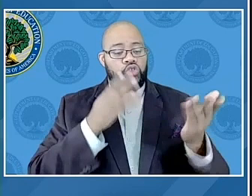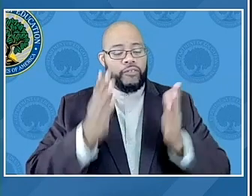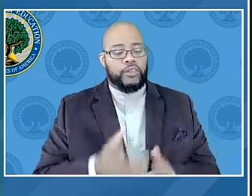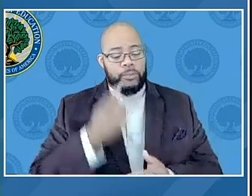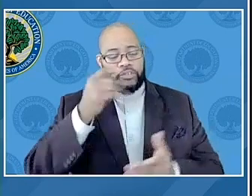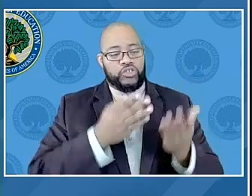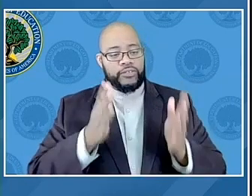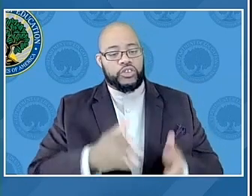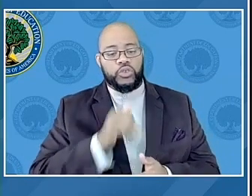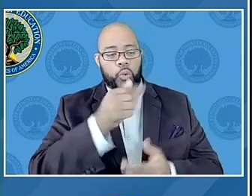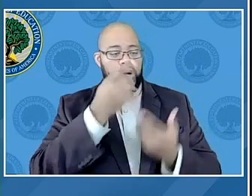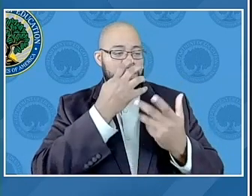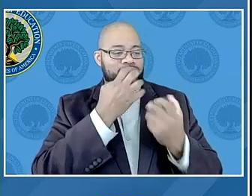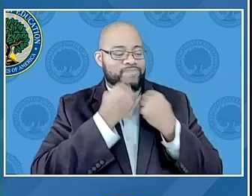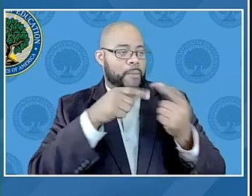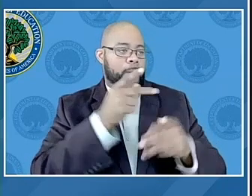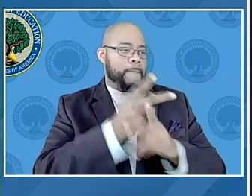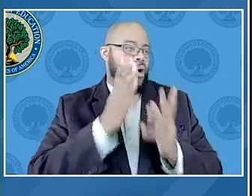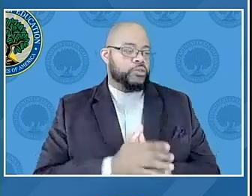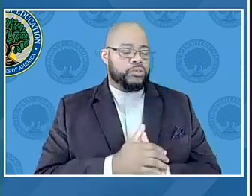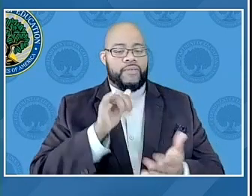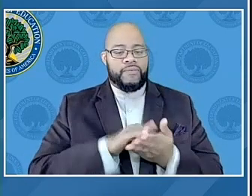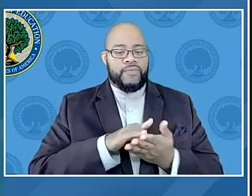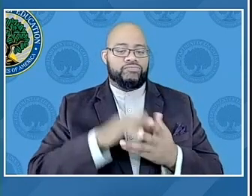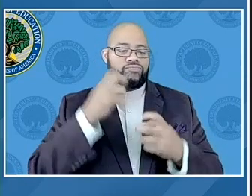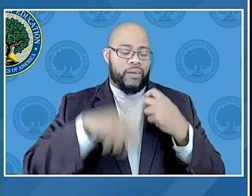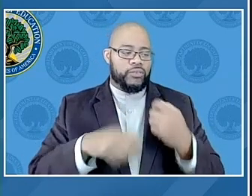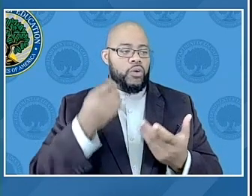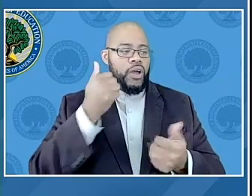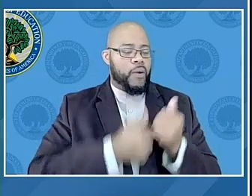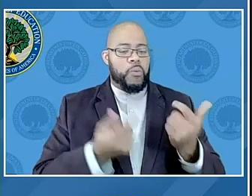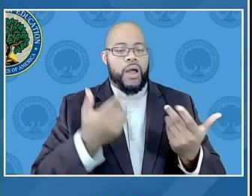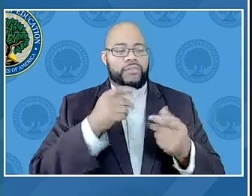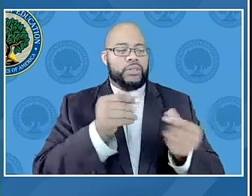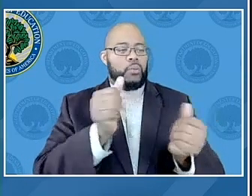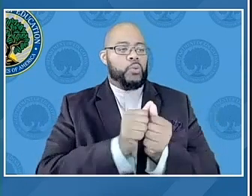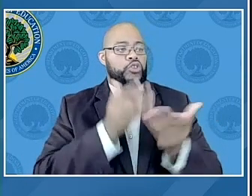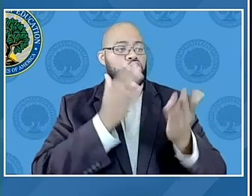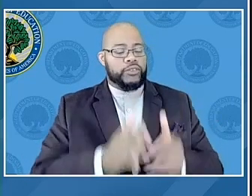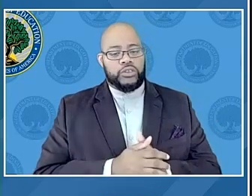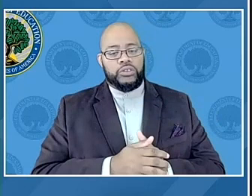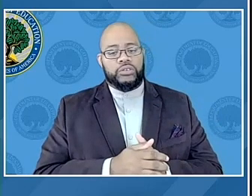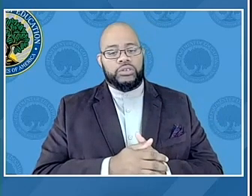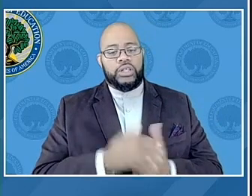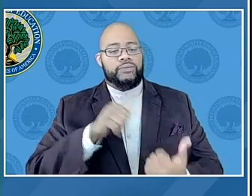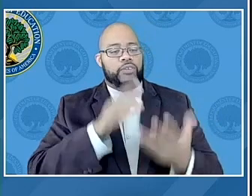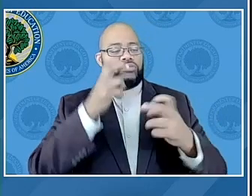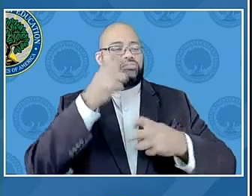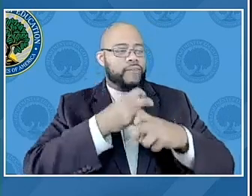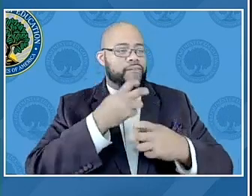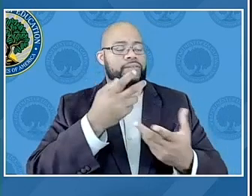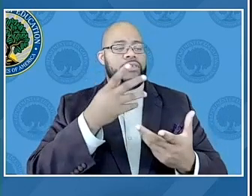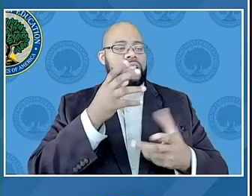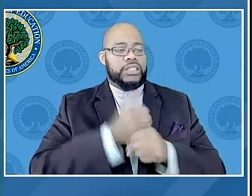about borrowers. And that is a hardship. So everyone who's had to deal with a servicer has faced a hardship and should get relief as much as possible.